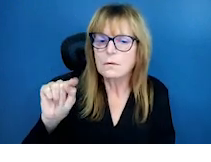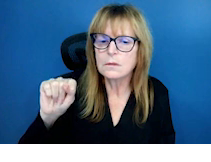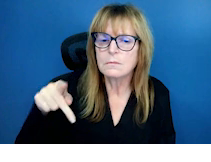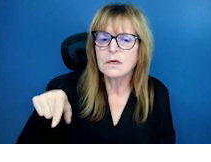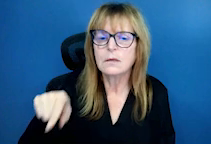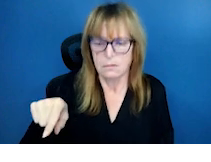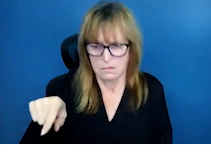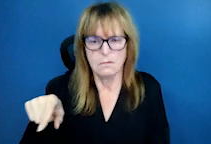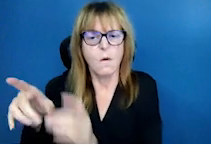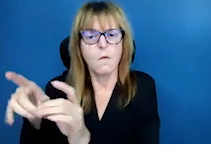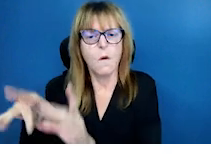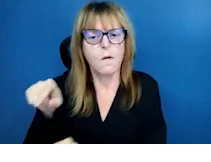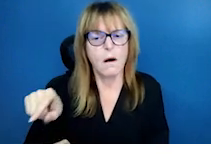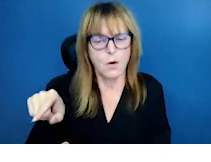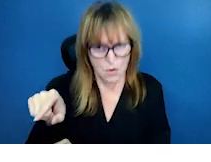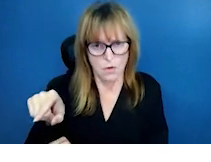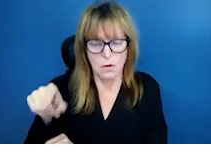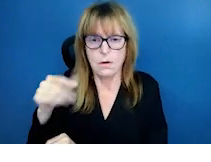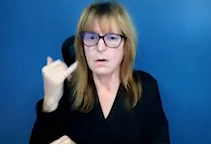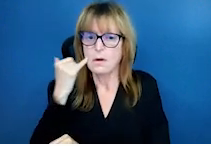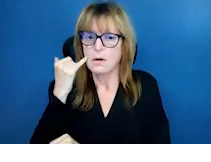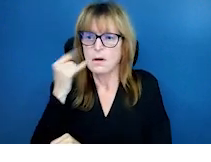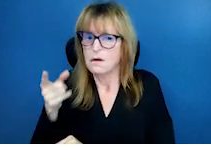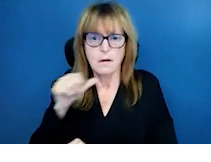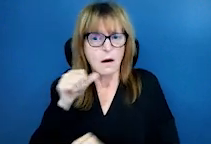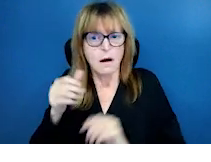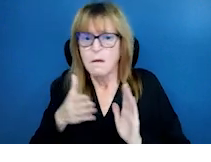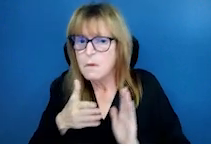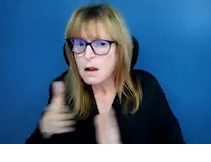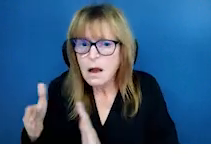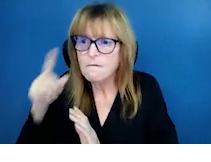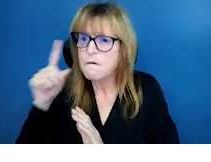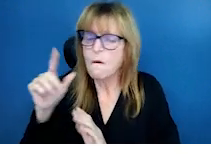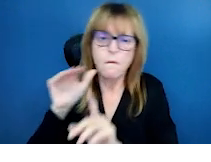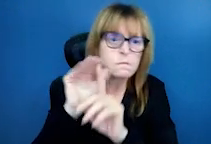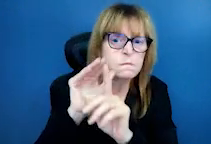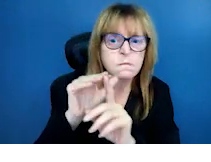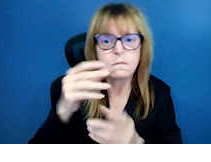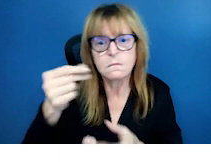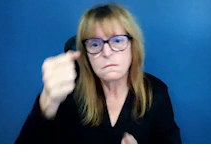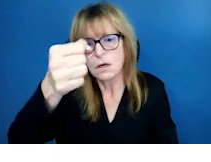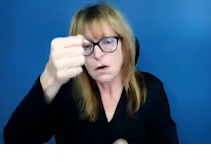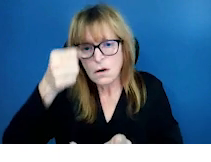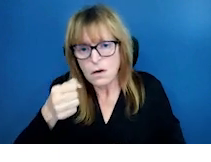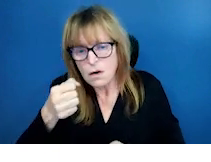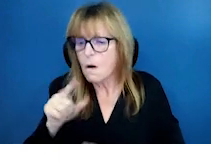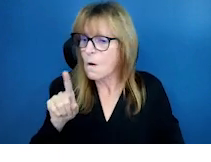Your organization can still file tax returns without it. However, we encourage all organizations to use it because